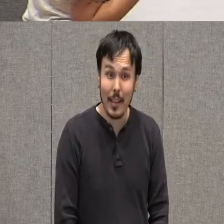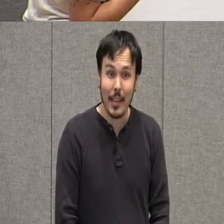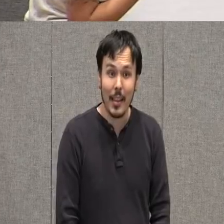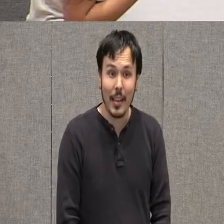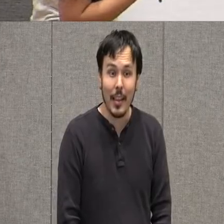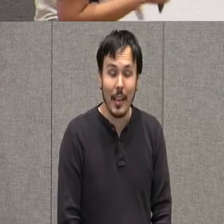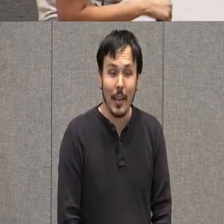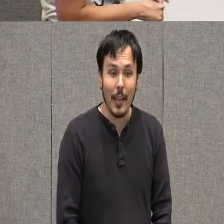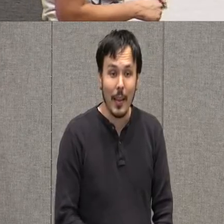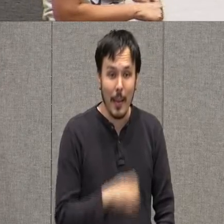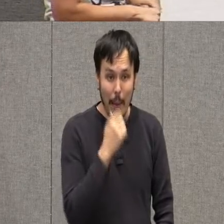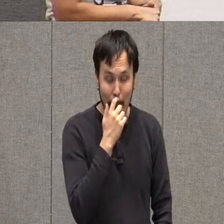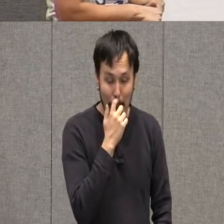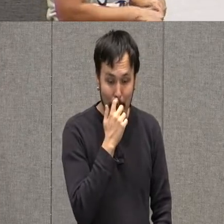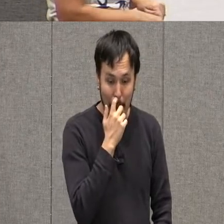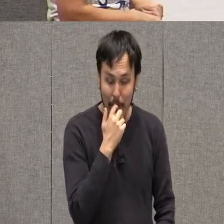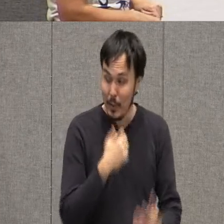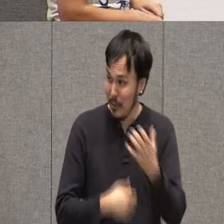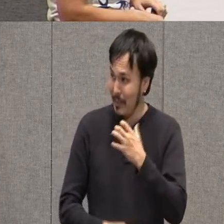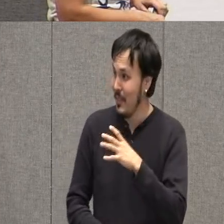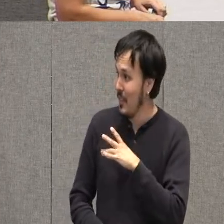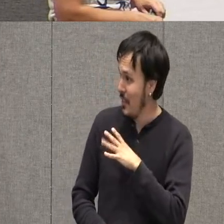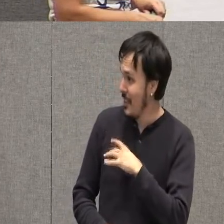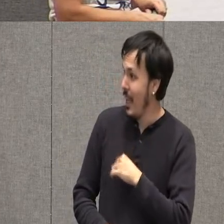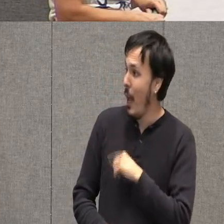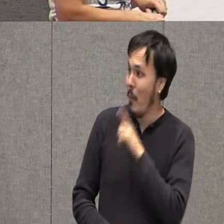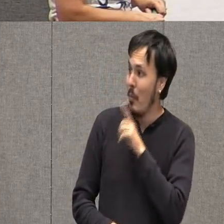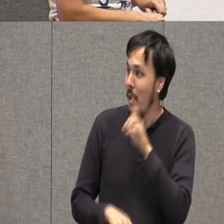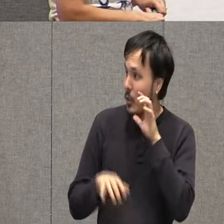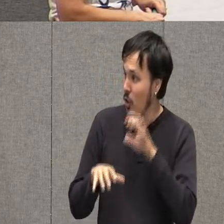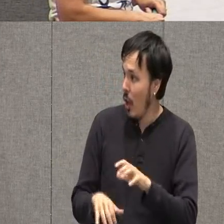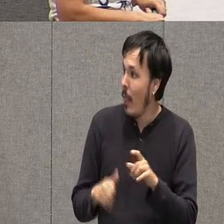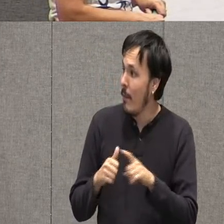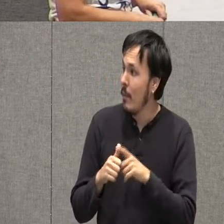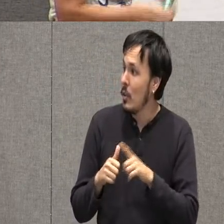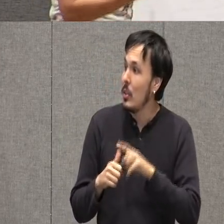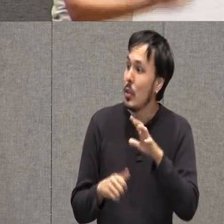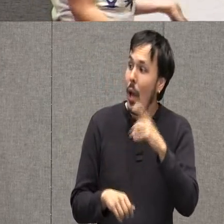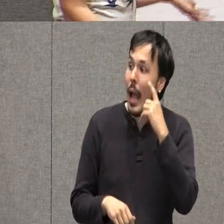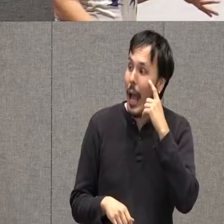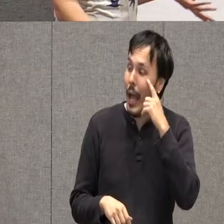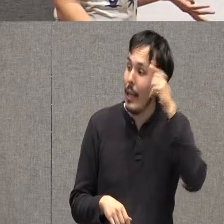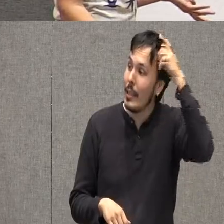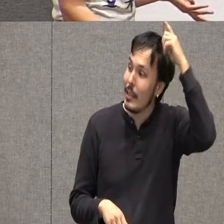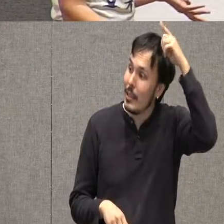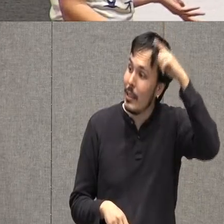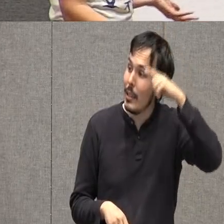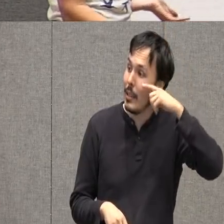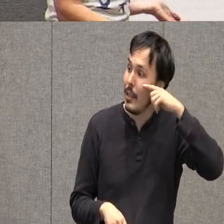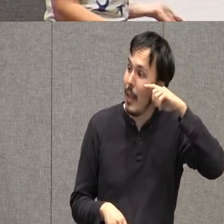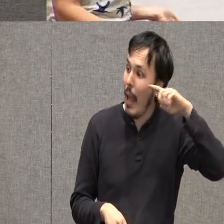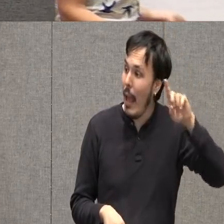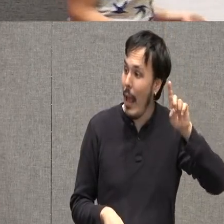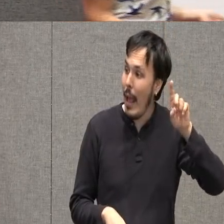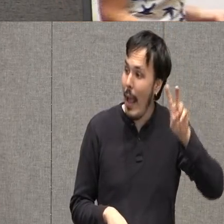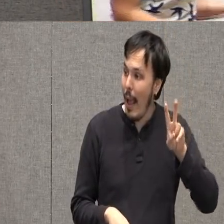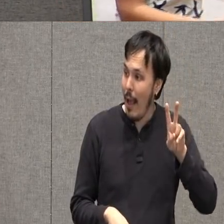I am kind of blown away by the first thing you did where you said the eyes where half way because I guess the hair.